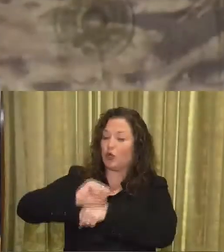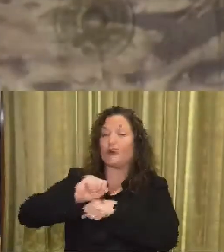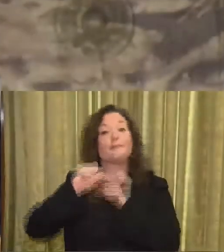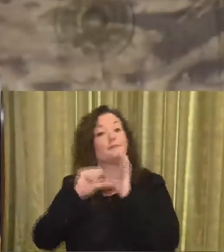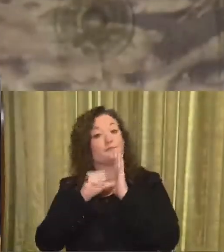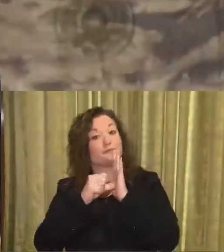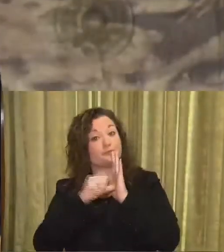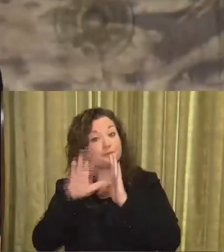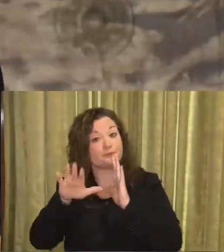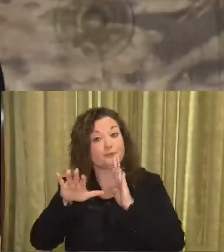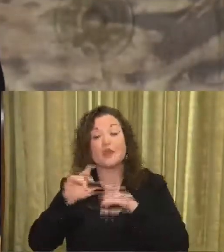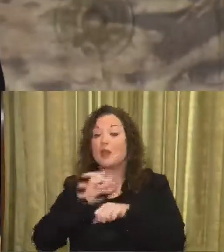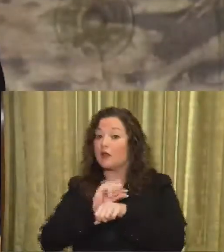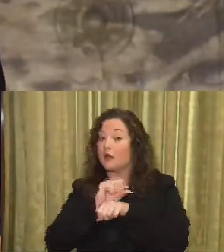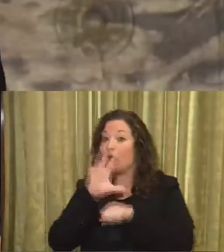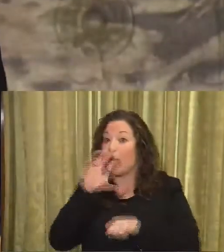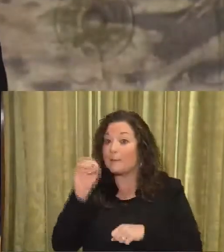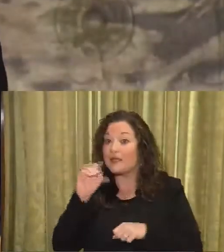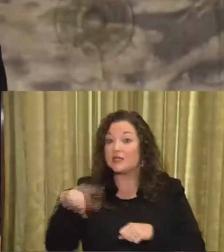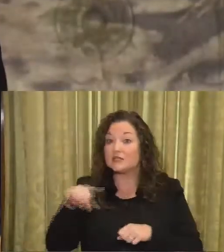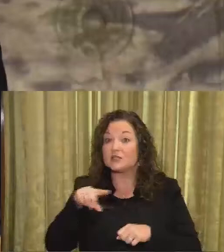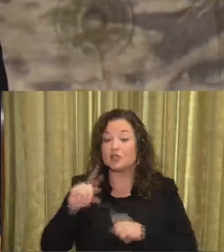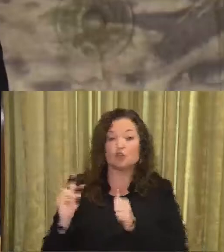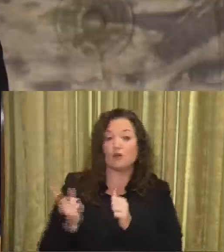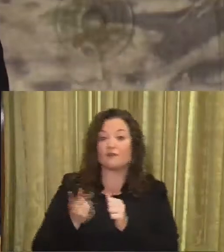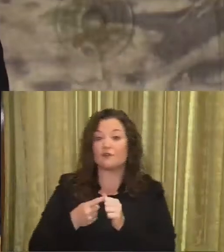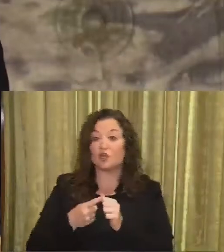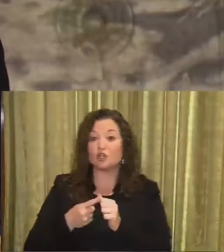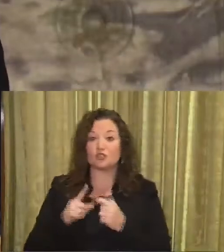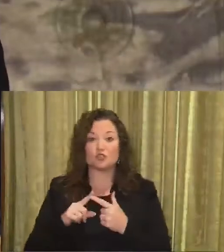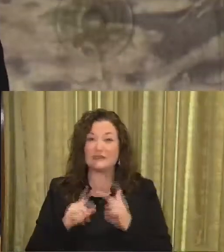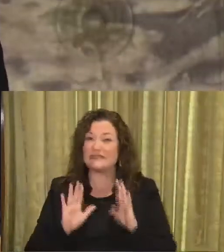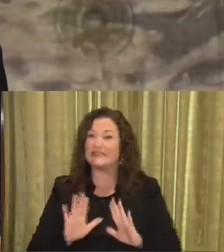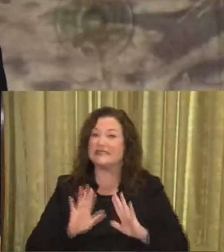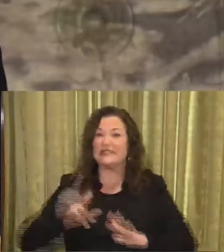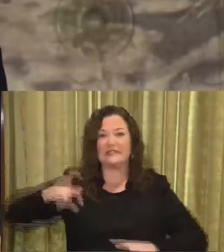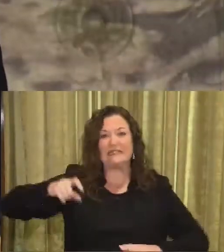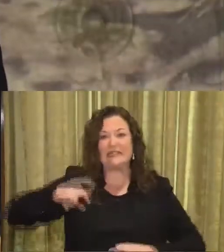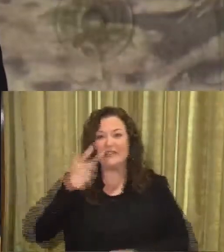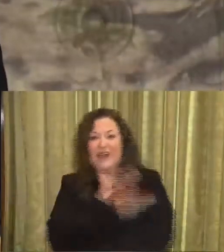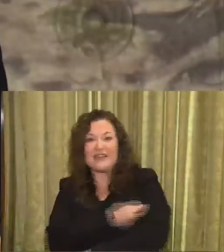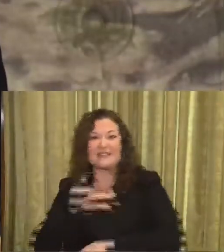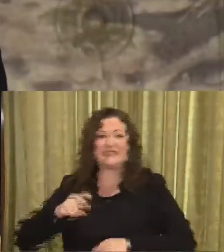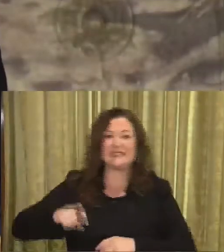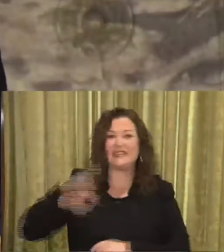The employers were the first ones to push us, saying we need the vaccines. We need, the vaccines,